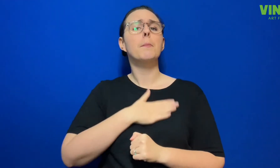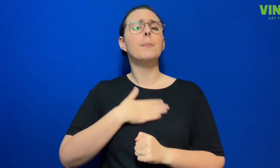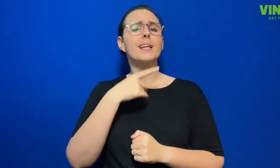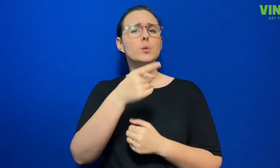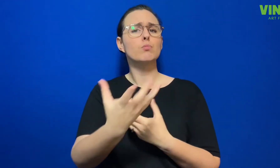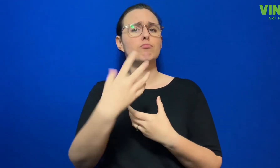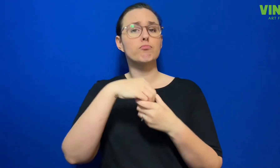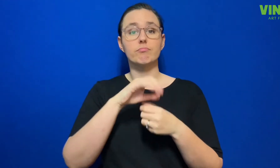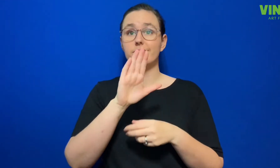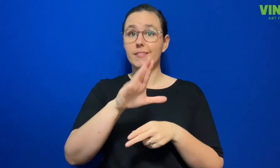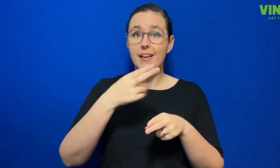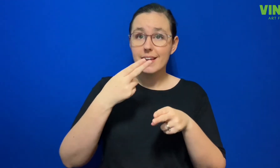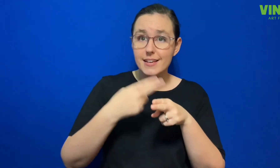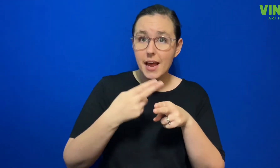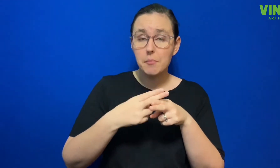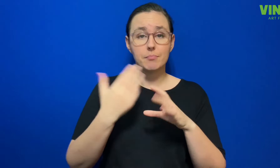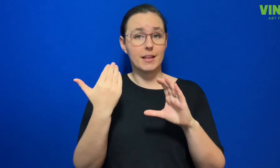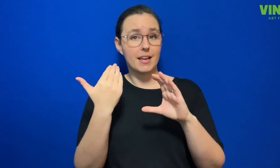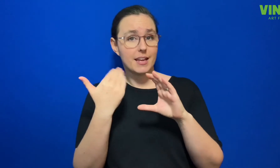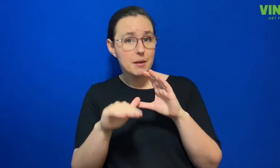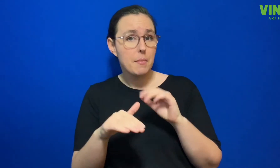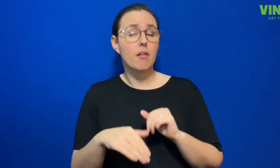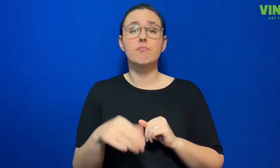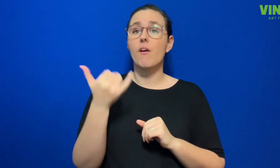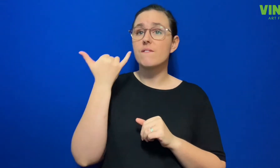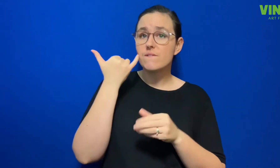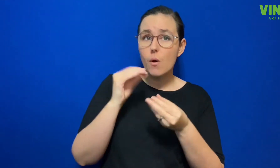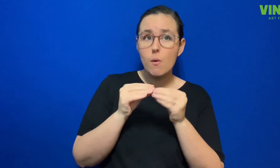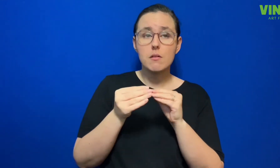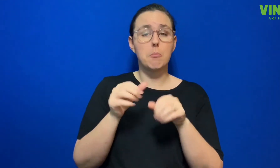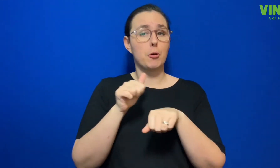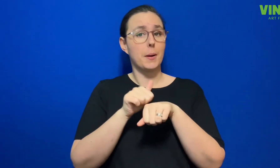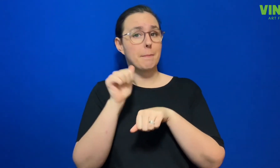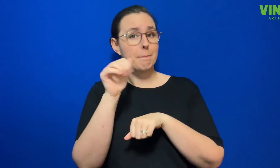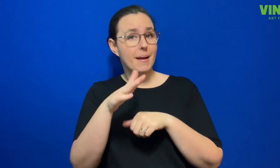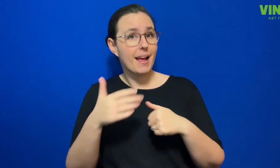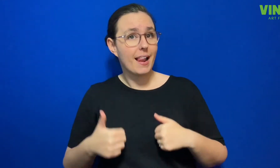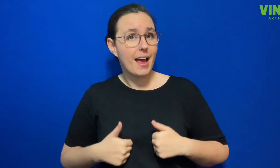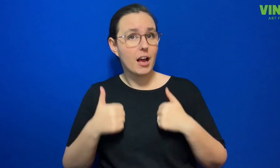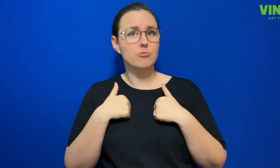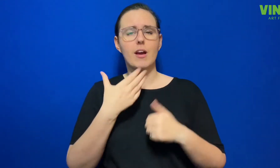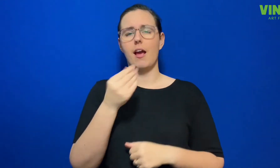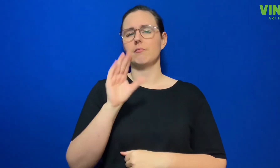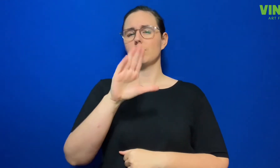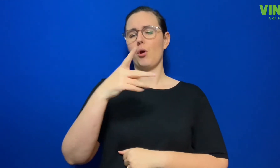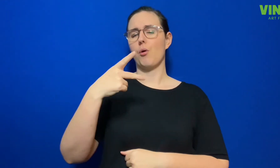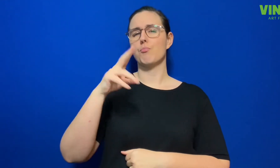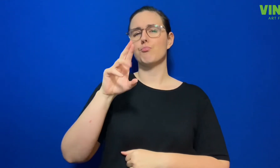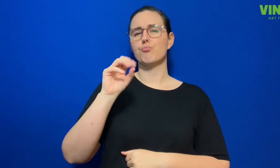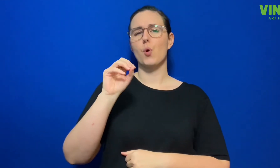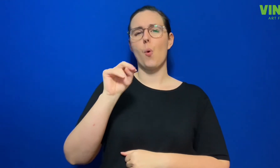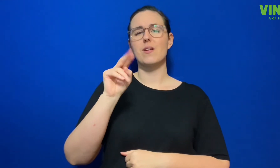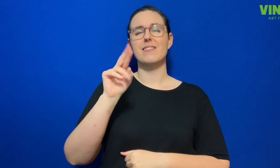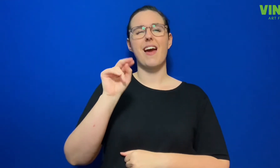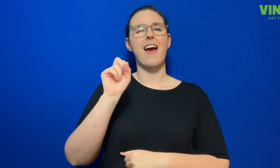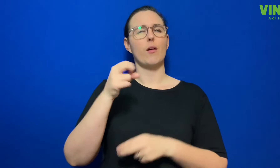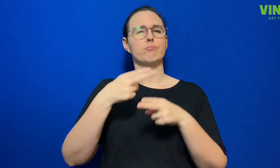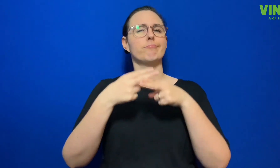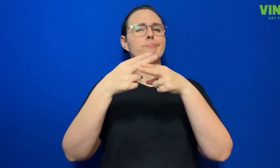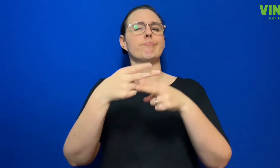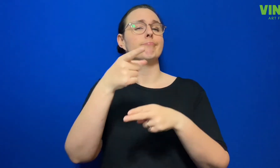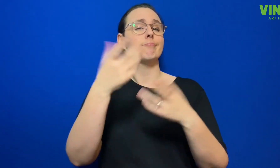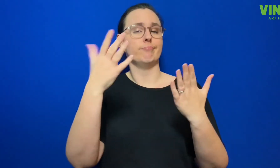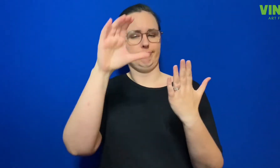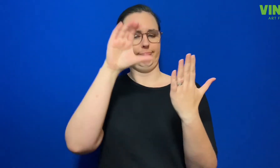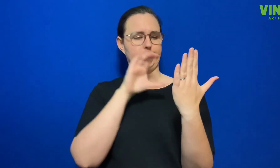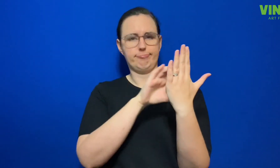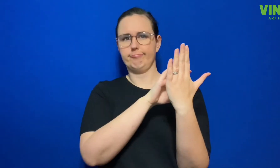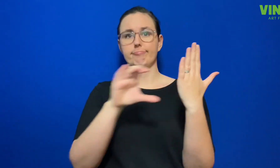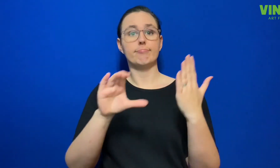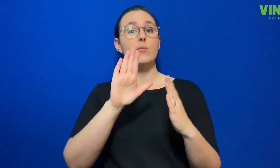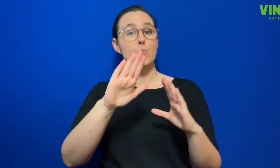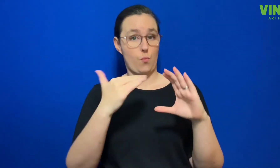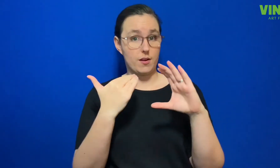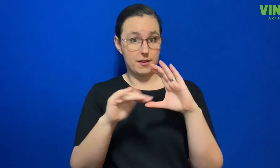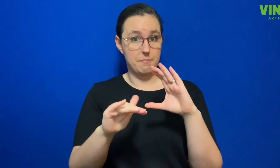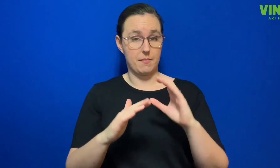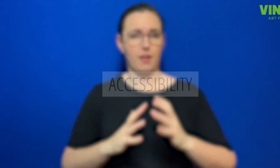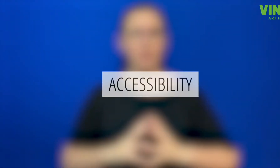Please include your name, email, phone number, mailing address, and pronouns in the body of the email.